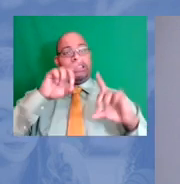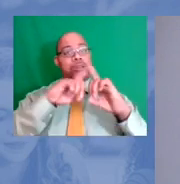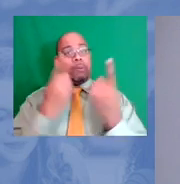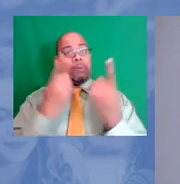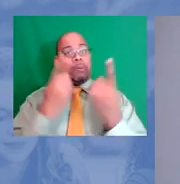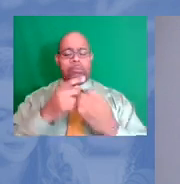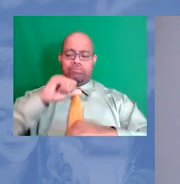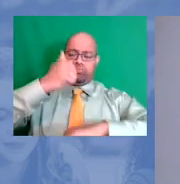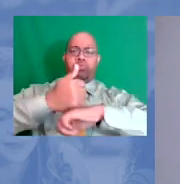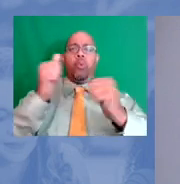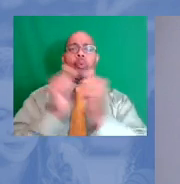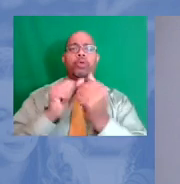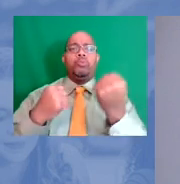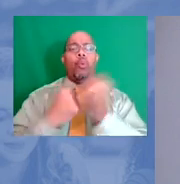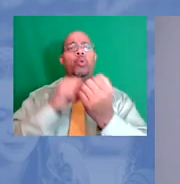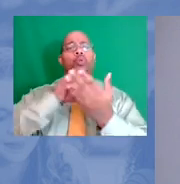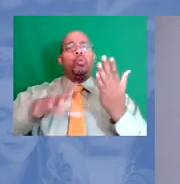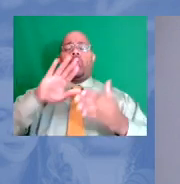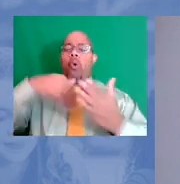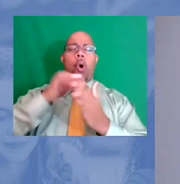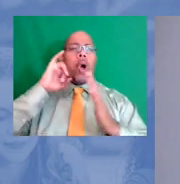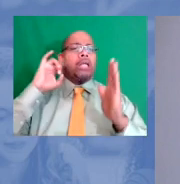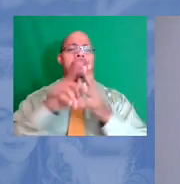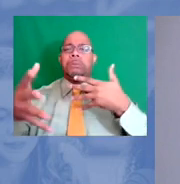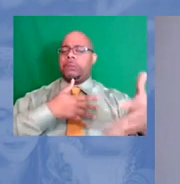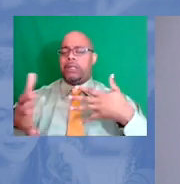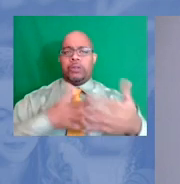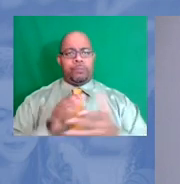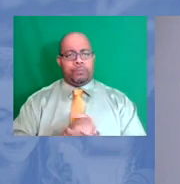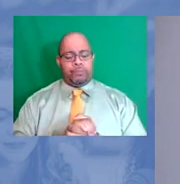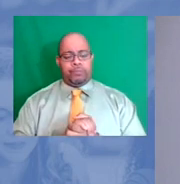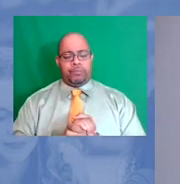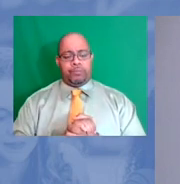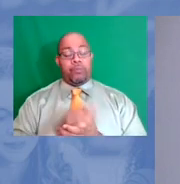STUDENTS OF ALL IDENTITIES. AS WE WORK TO REOPEN SCHOOLS THIS SUMMER AND